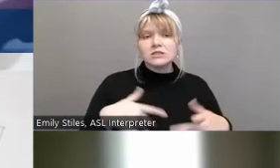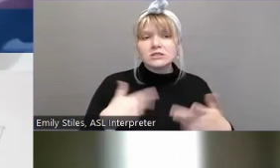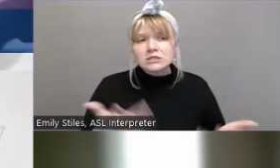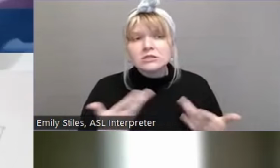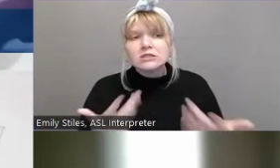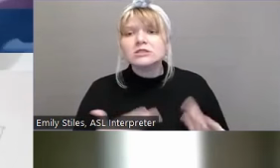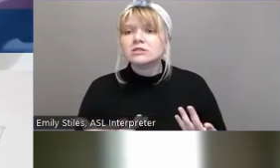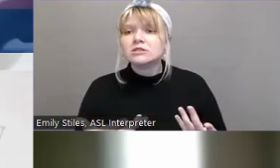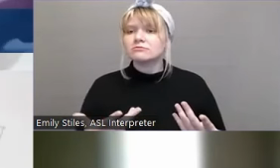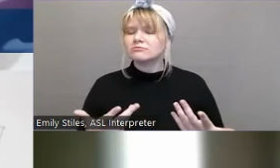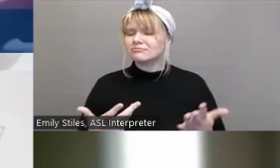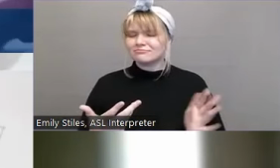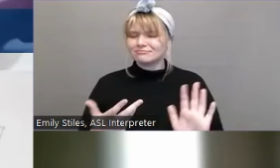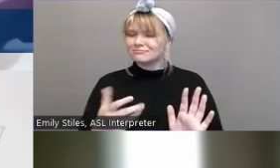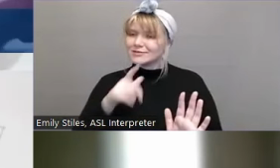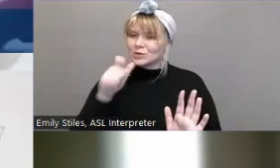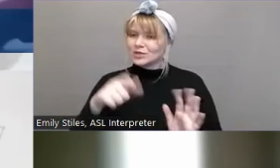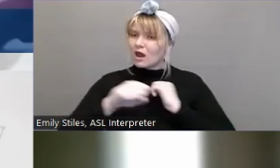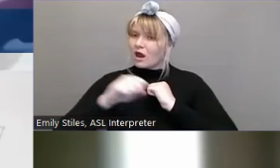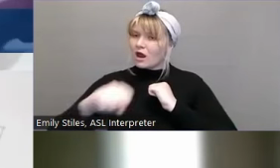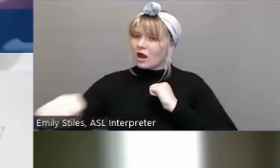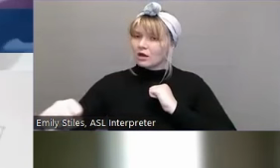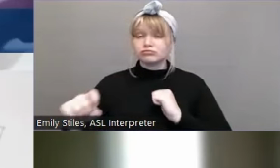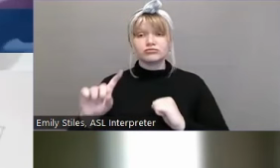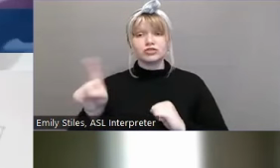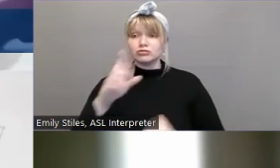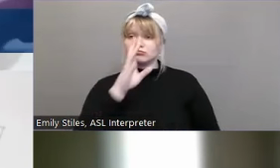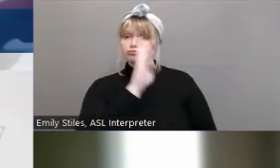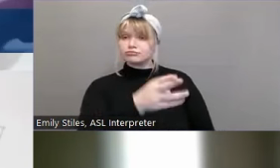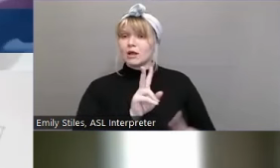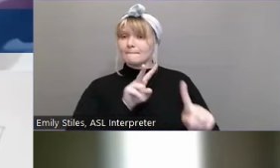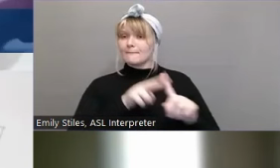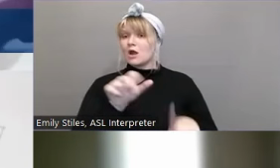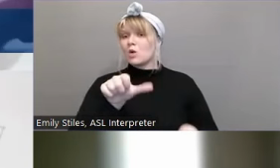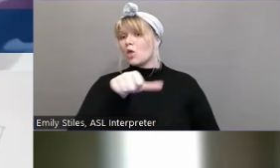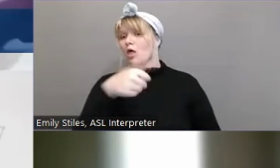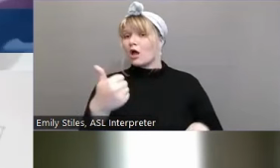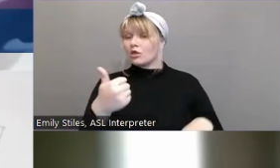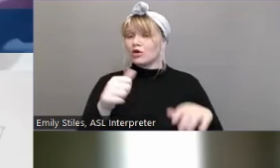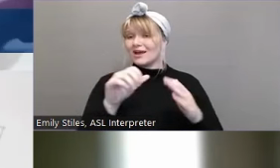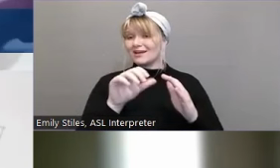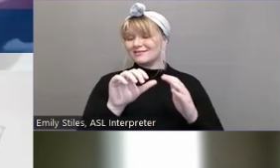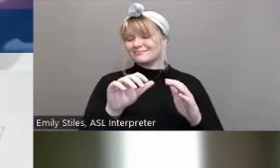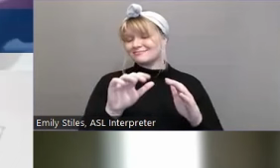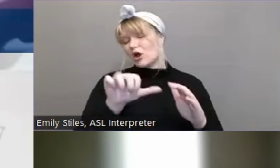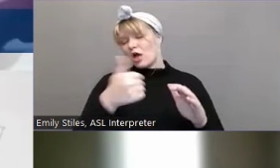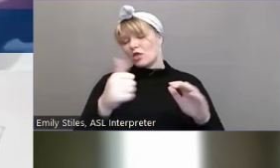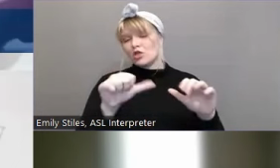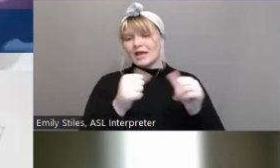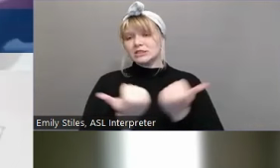And fourth, when agencies collaborate across systems of care for support, it allows for